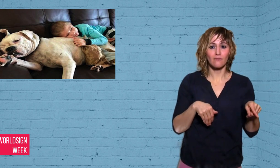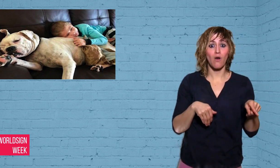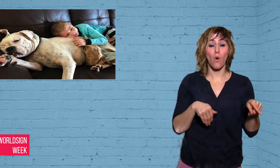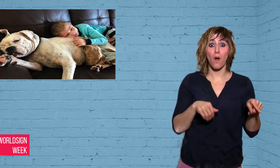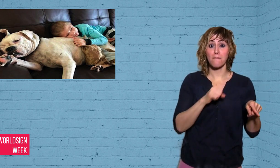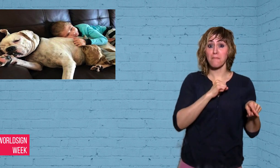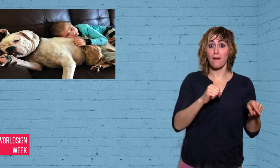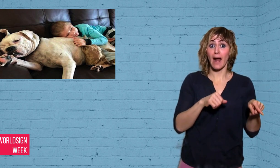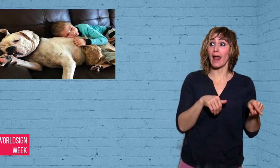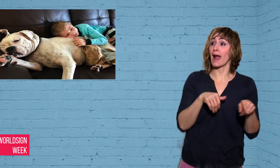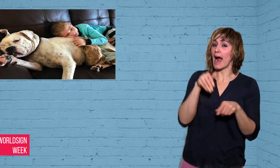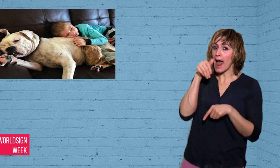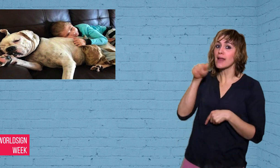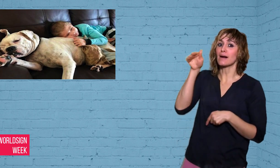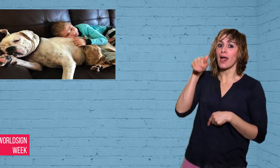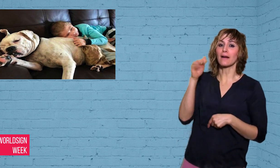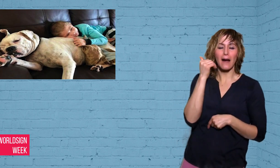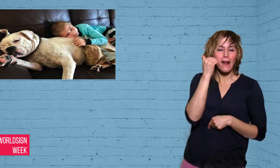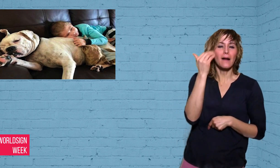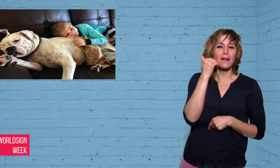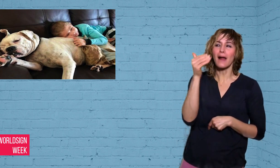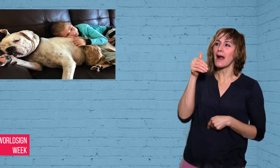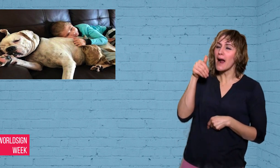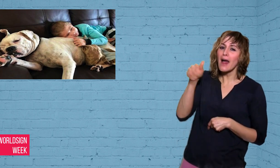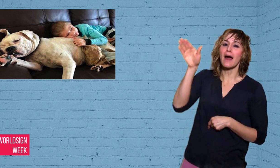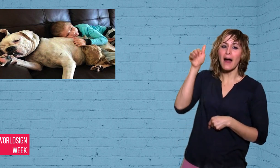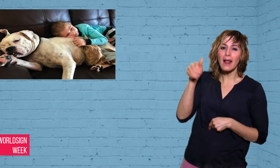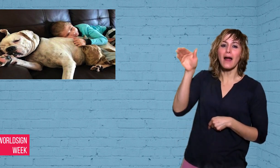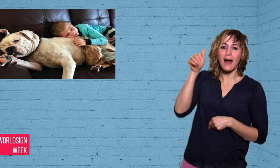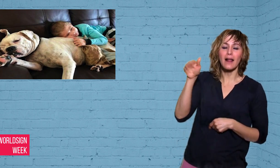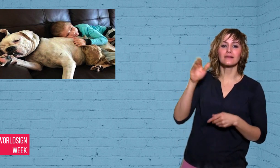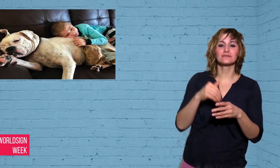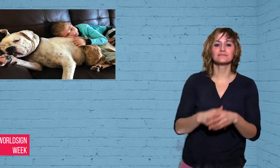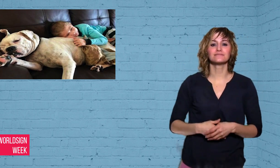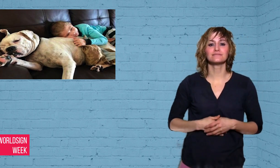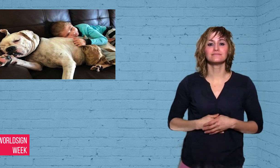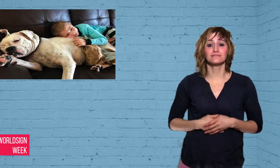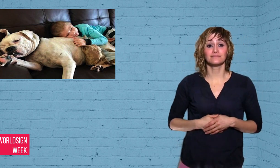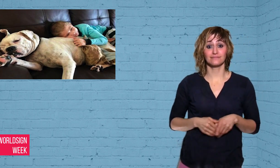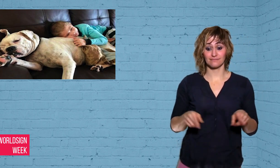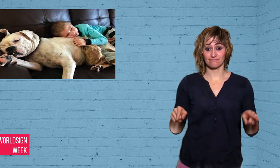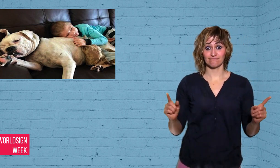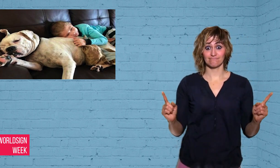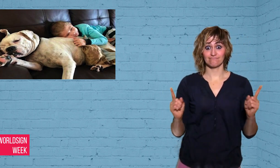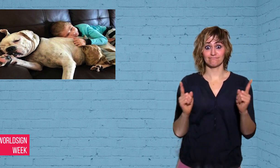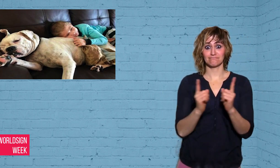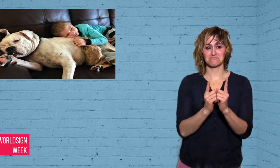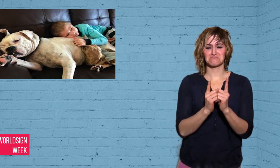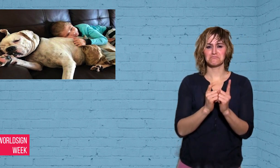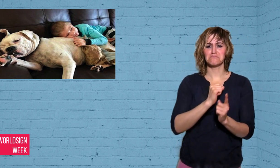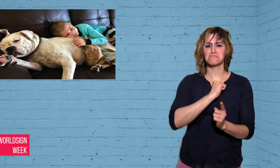responded by licking him.